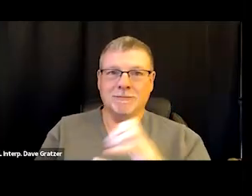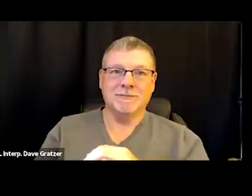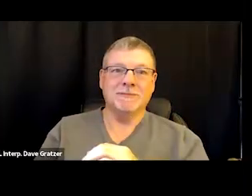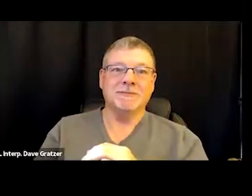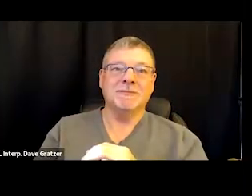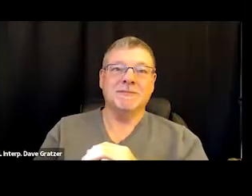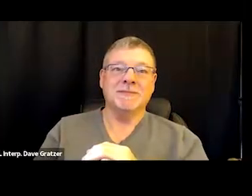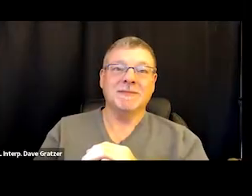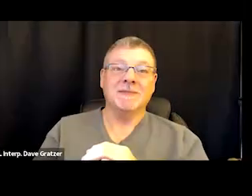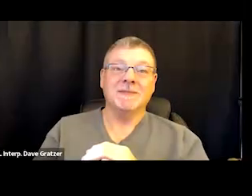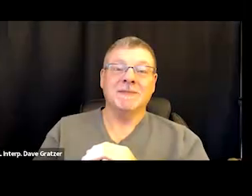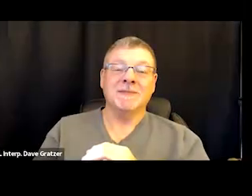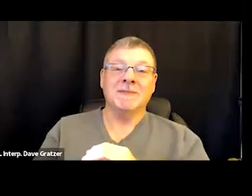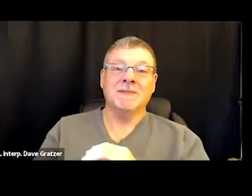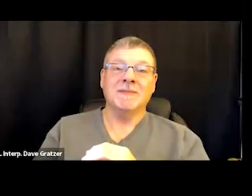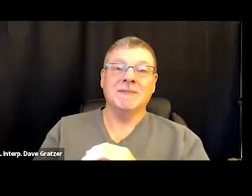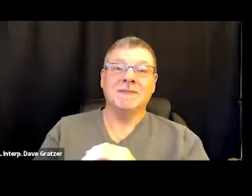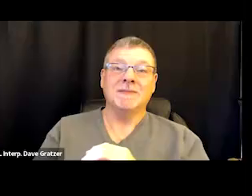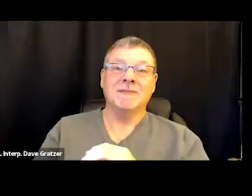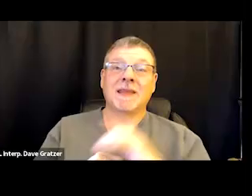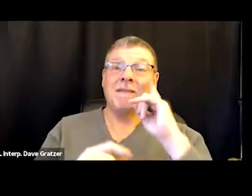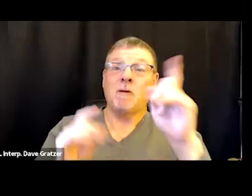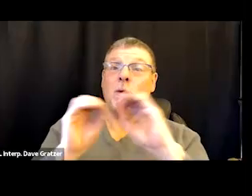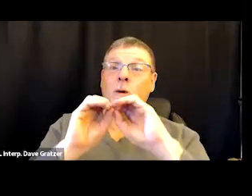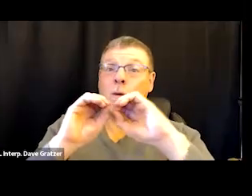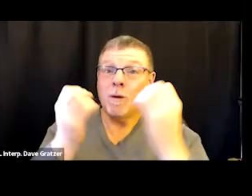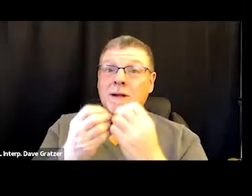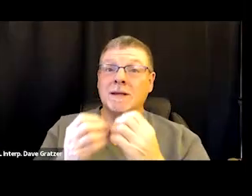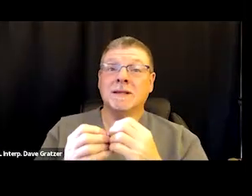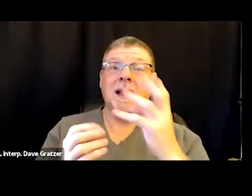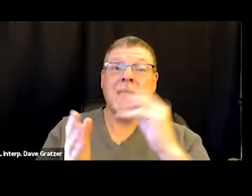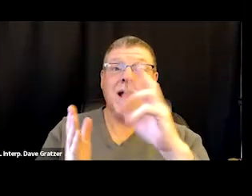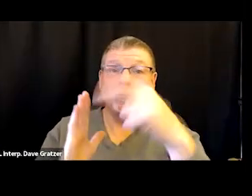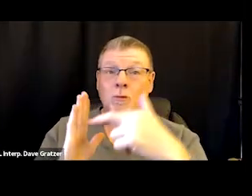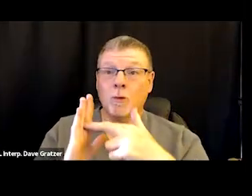And then in terms of, uh, r- organization and role, let's take a look.